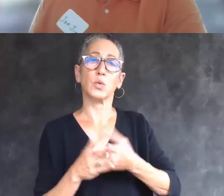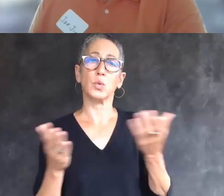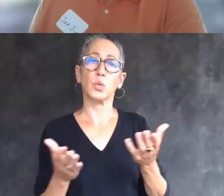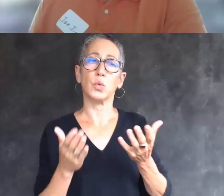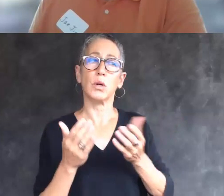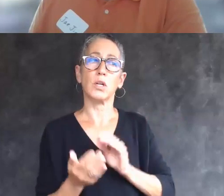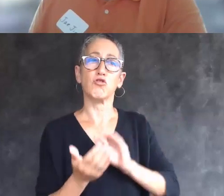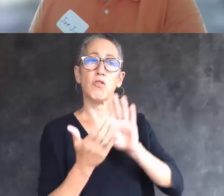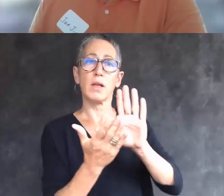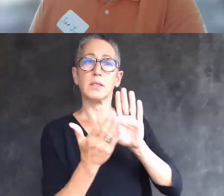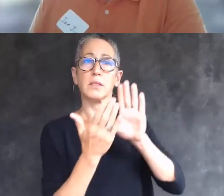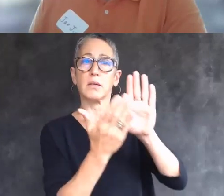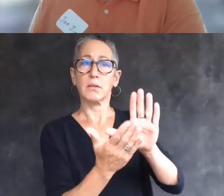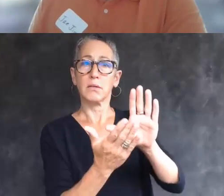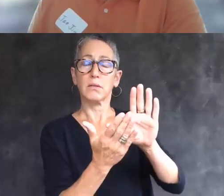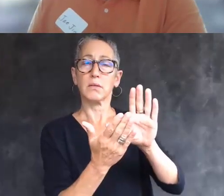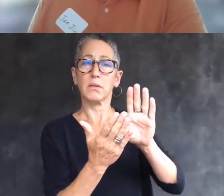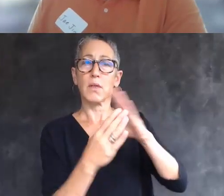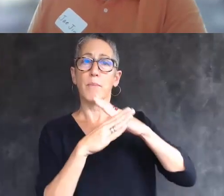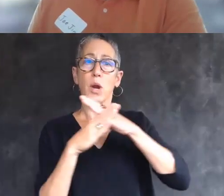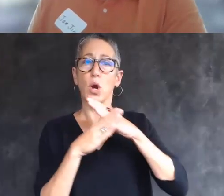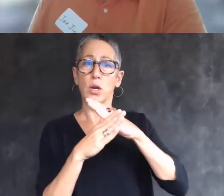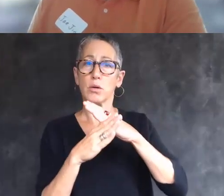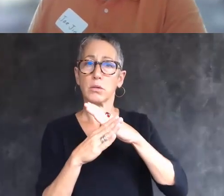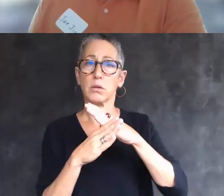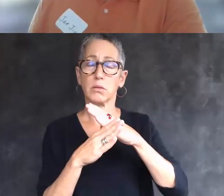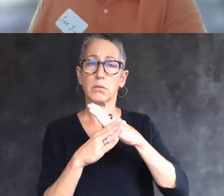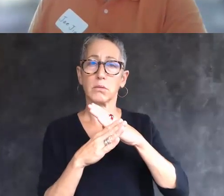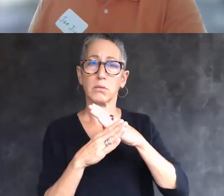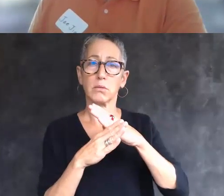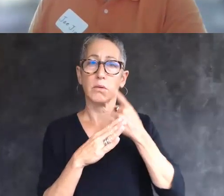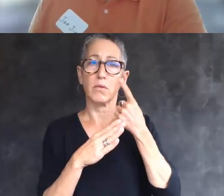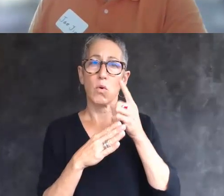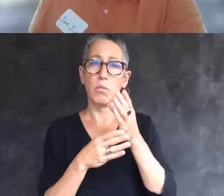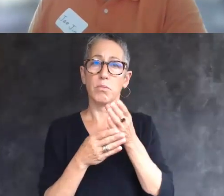and make public safety, for lack of a better term, just better.